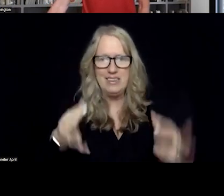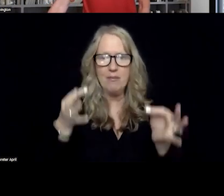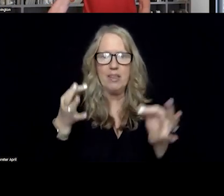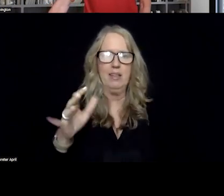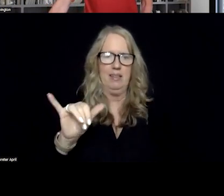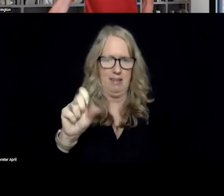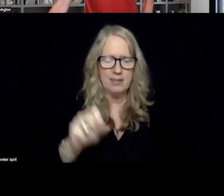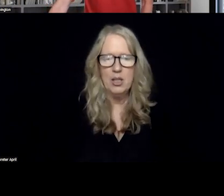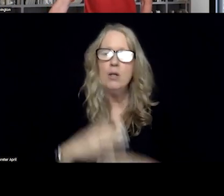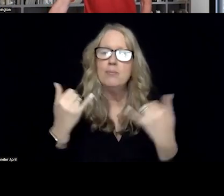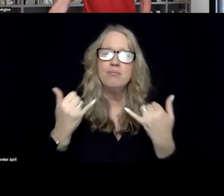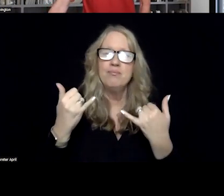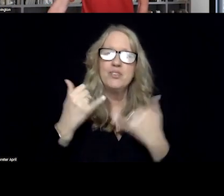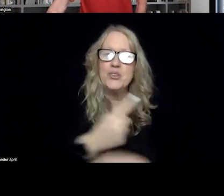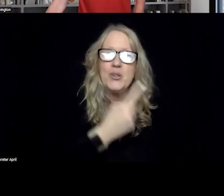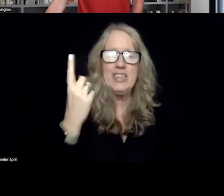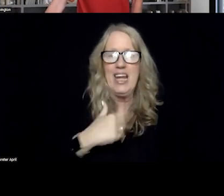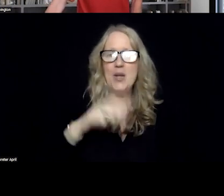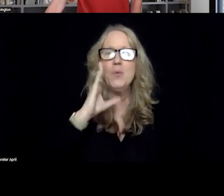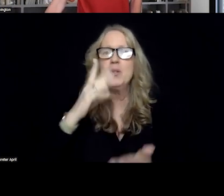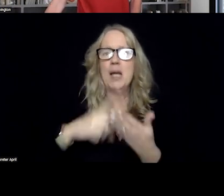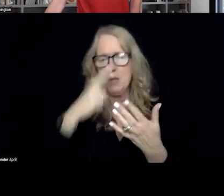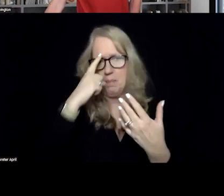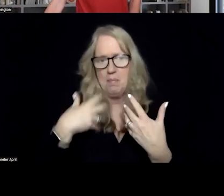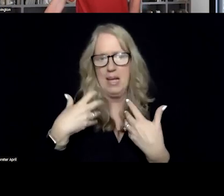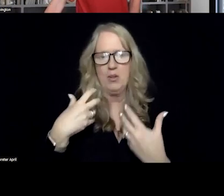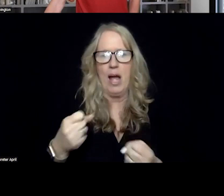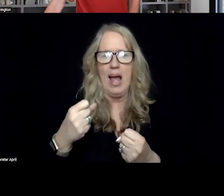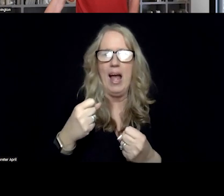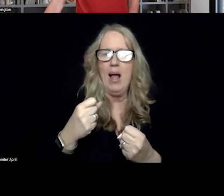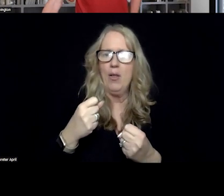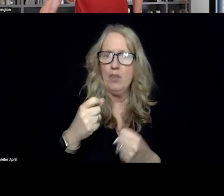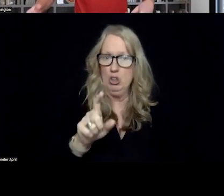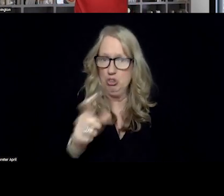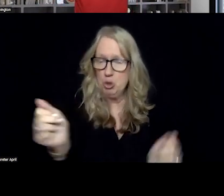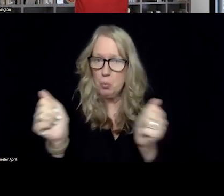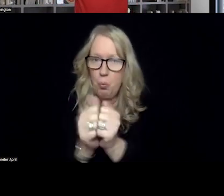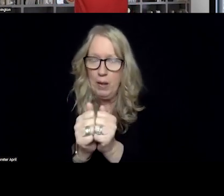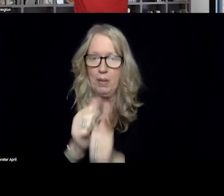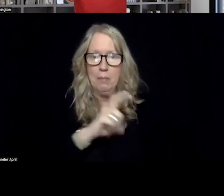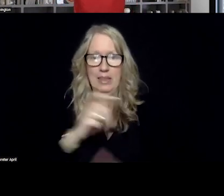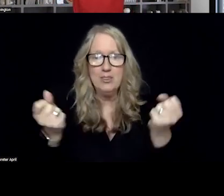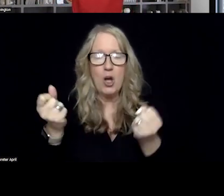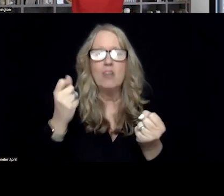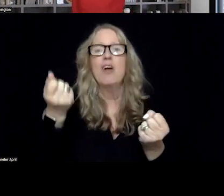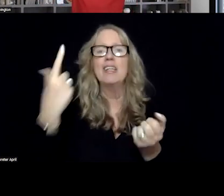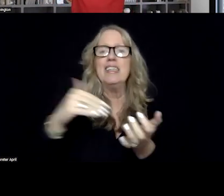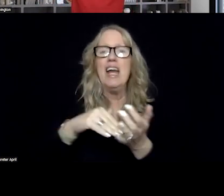TODAY WE ARE GOING TO DEBATE MENTAL HEALTH SHOULD COME WITH A POLICE CAR. THIS IS A DEBATE. WE ARE GOING TO DEFINE THE